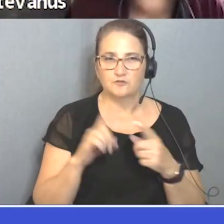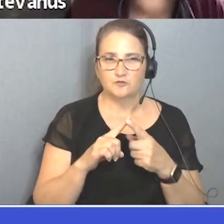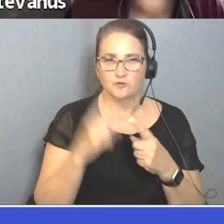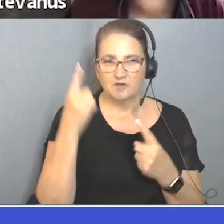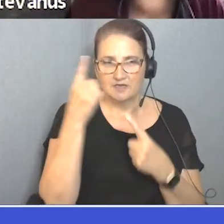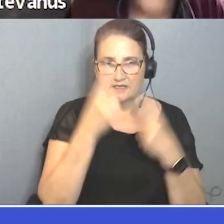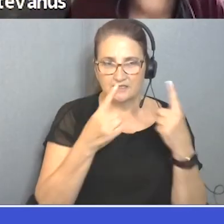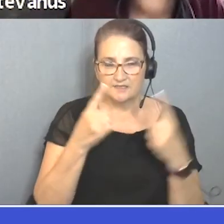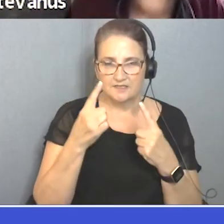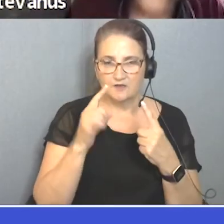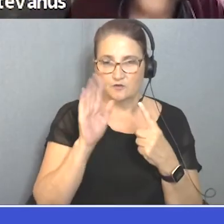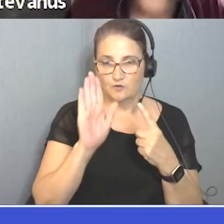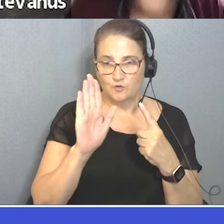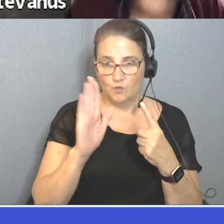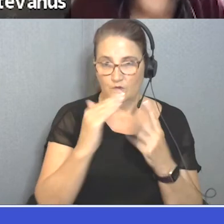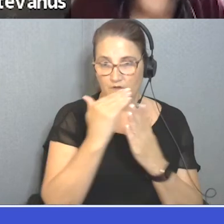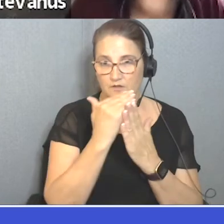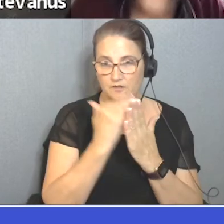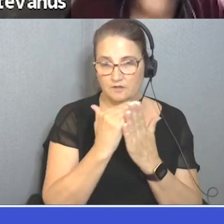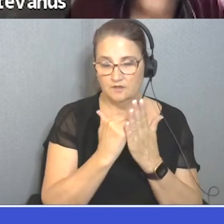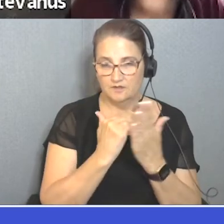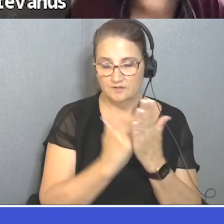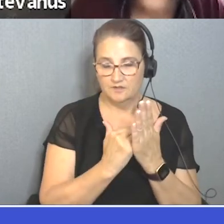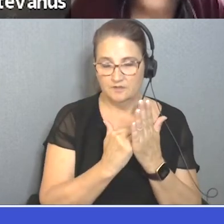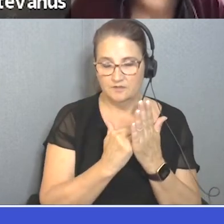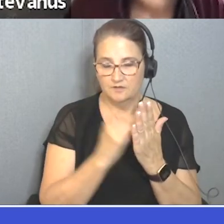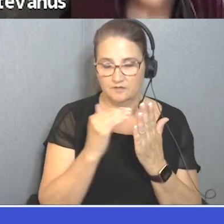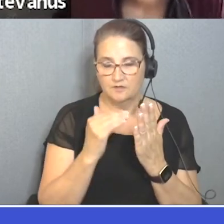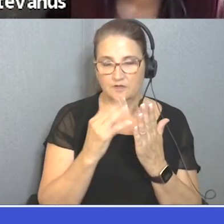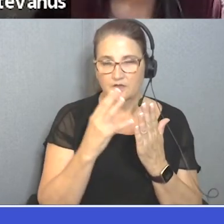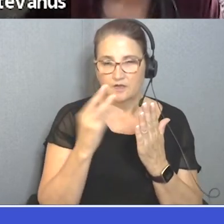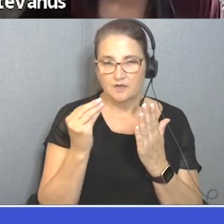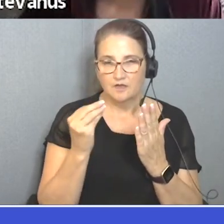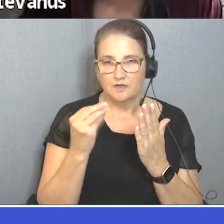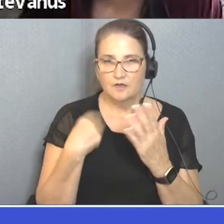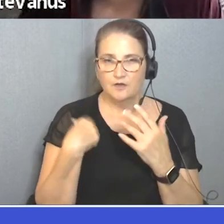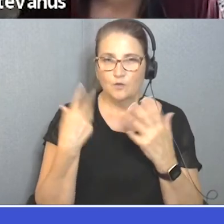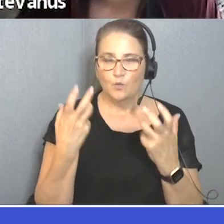So hopefully you've had a chance to consider the lists